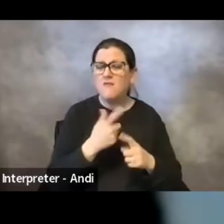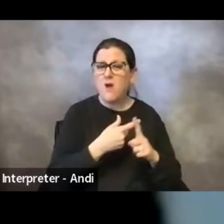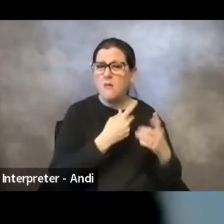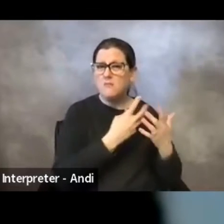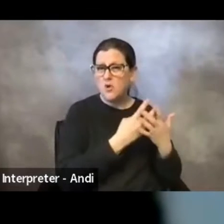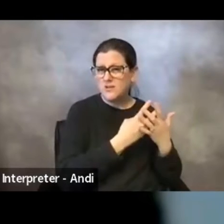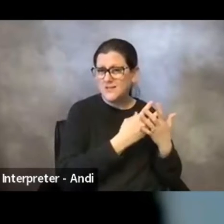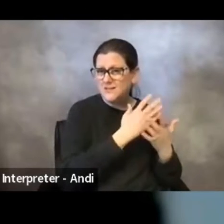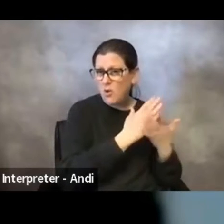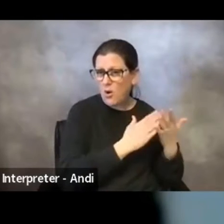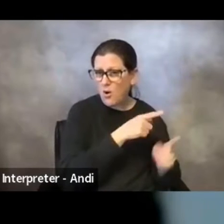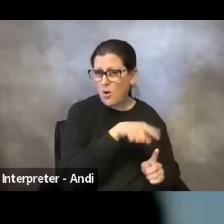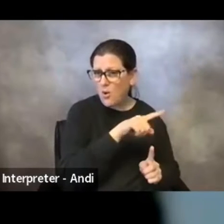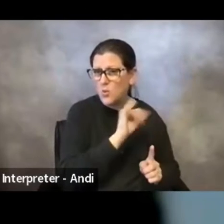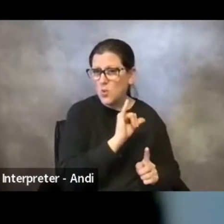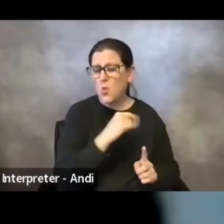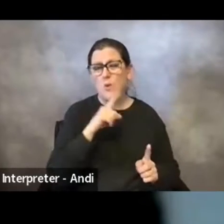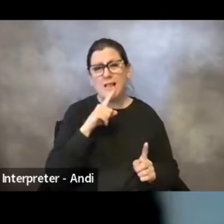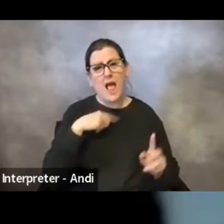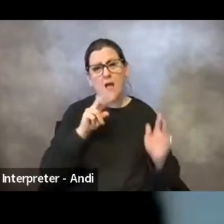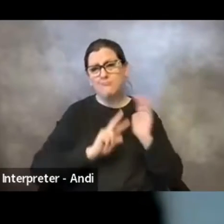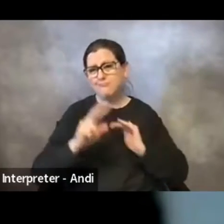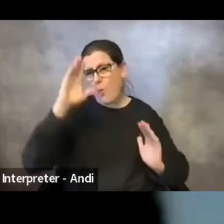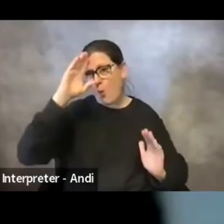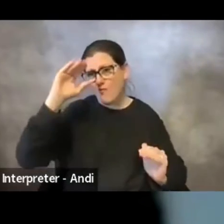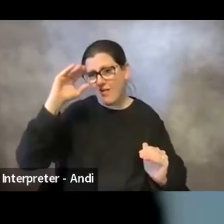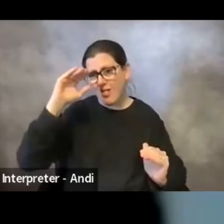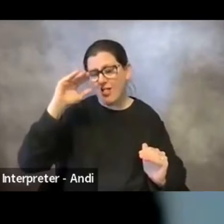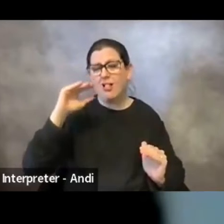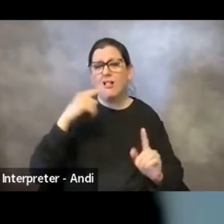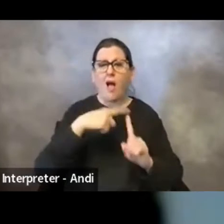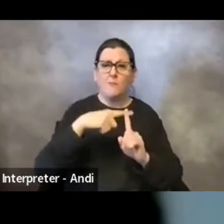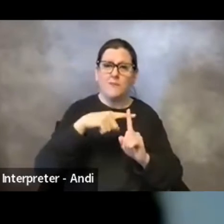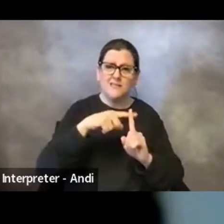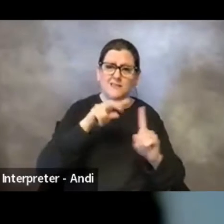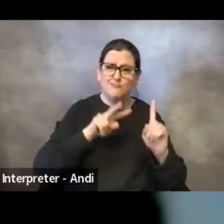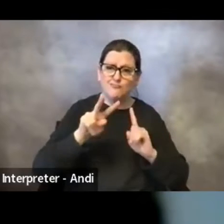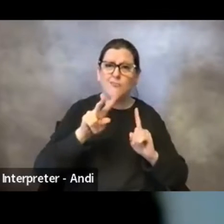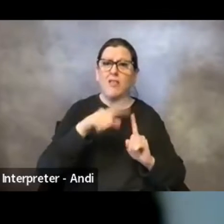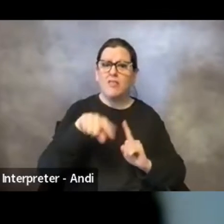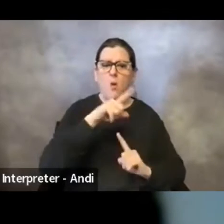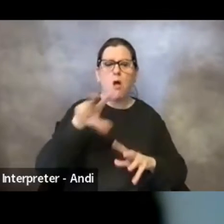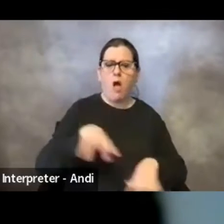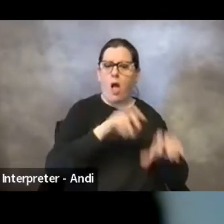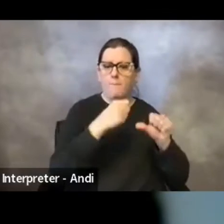hopeful and optimistic about the uptake of the recommendations that we were able to pull